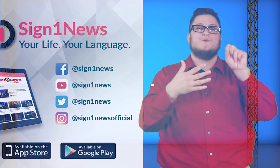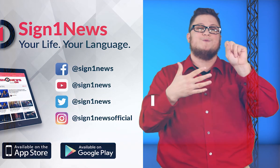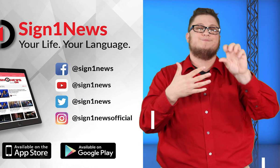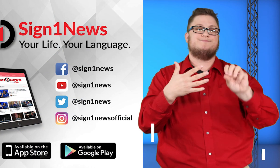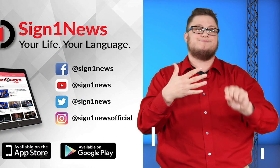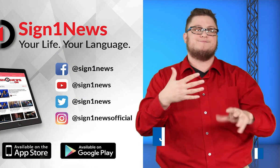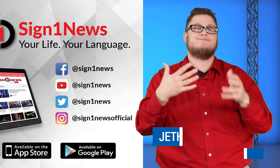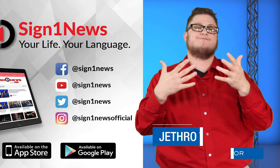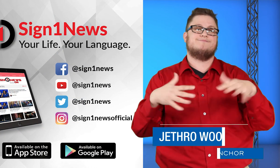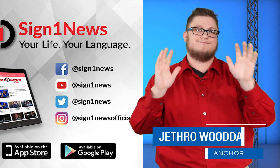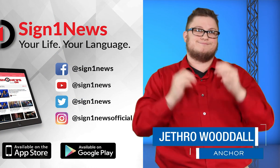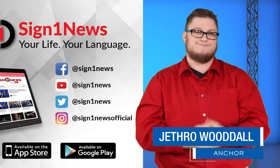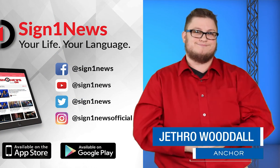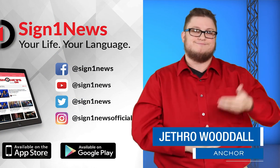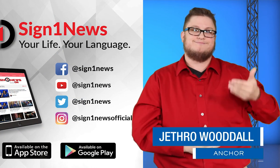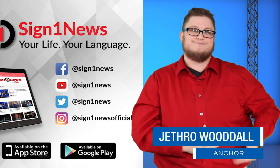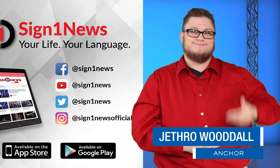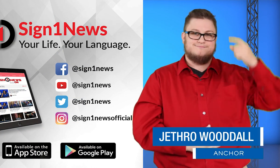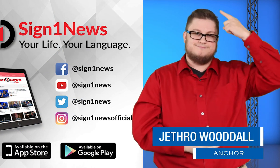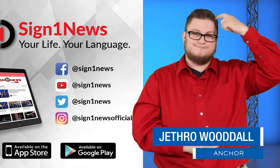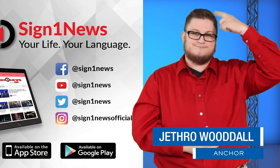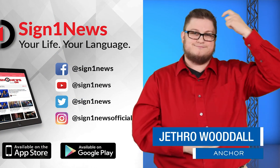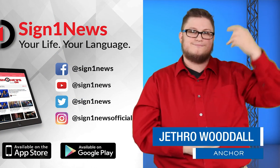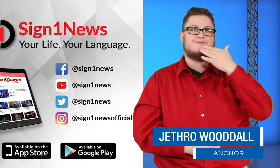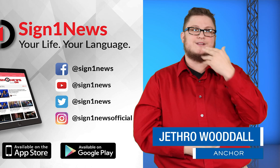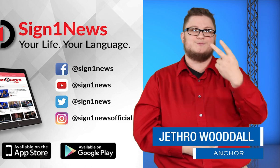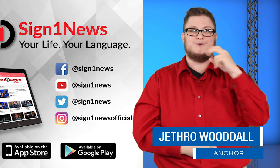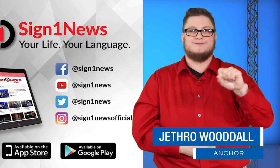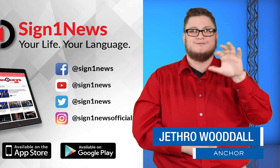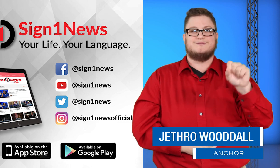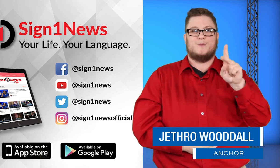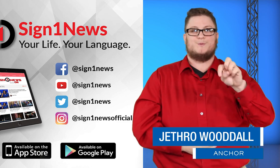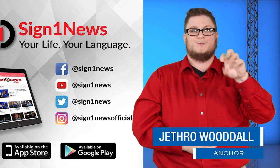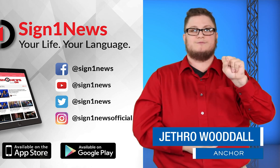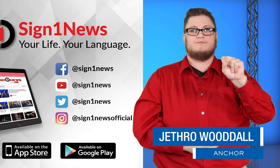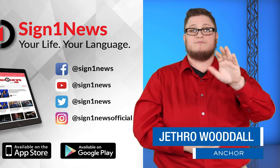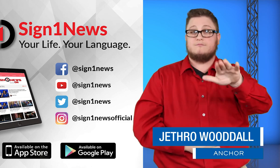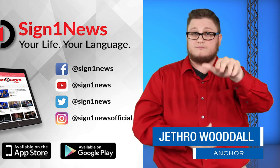And those are your top stories for today. I'm Jethro Wooddall. Thank you for watching Sign1News.